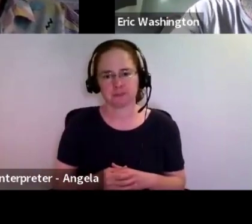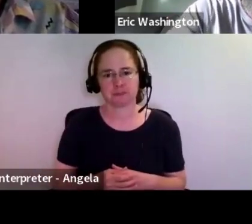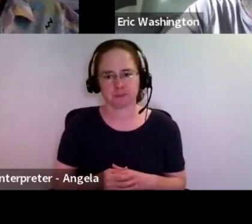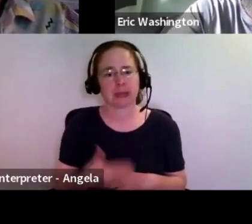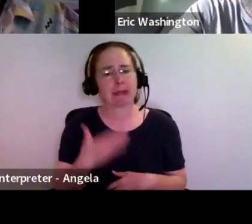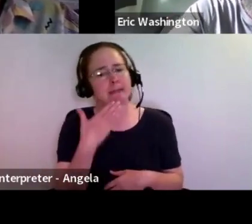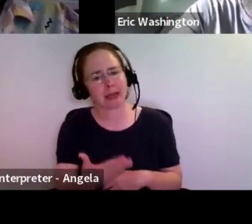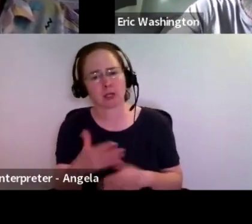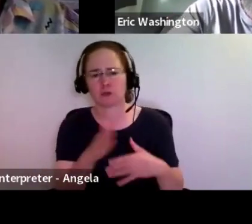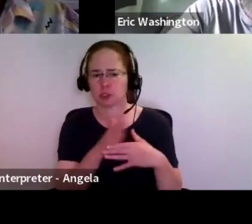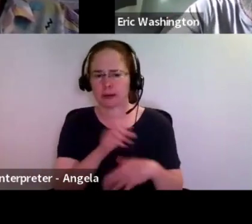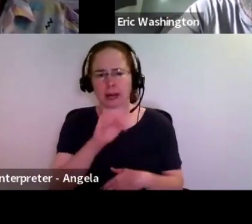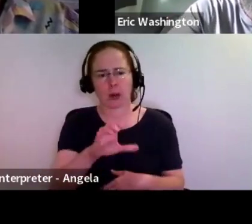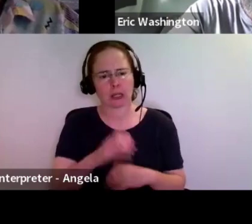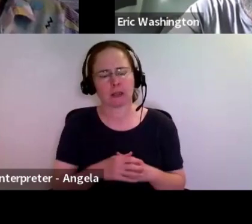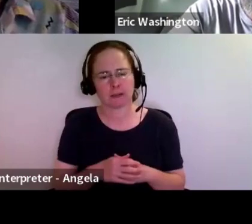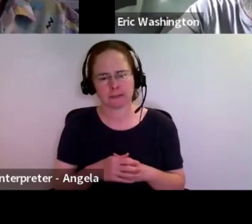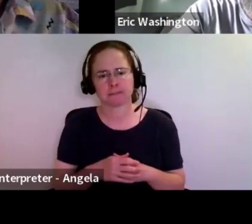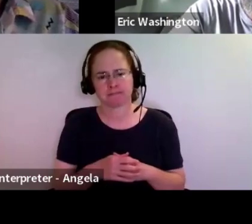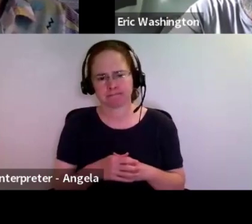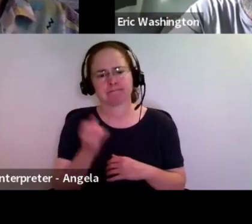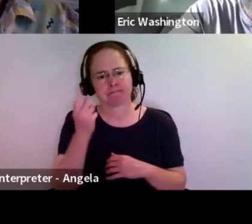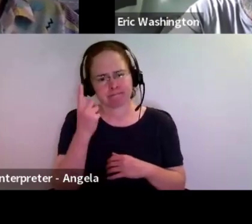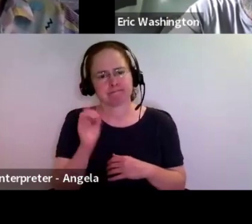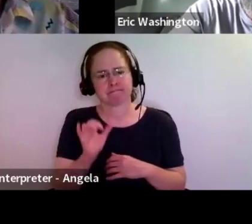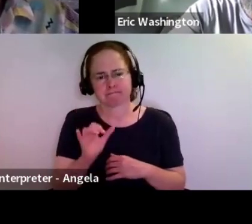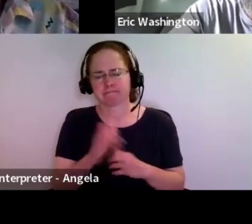Laura Bernas: thank you for sharing that, Eric, yeah, I'm